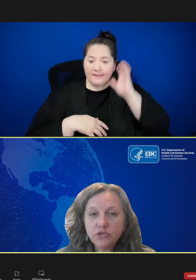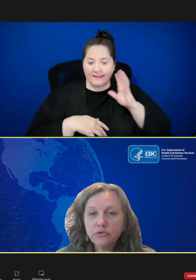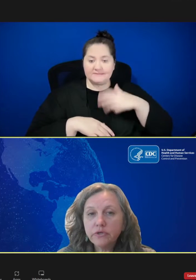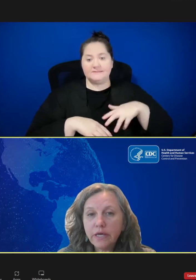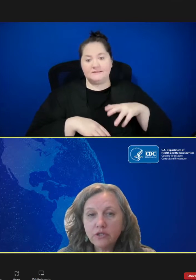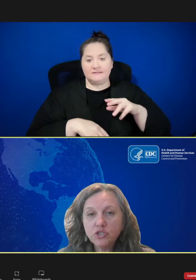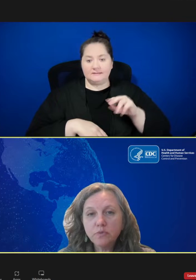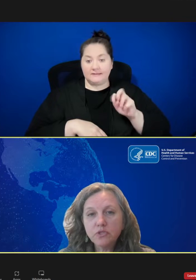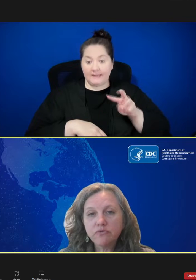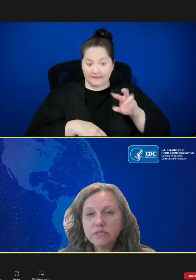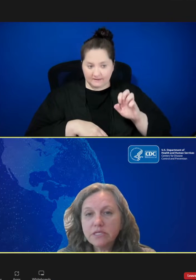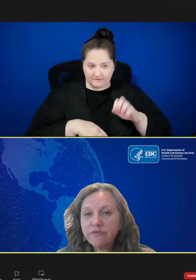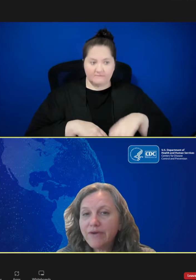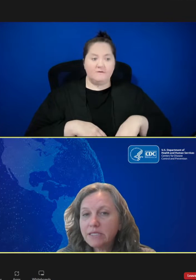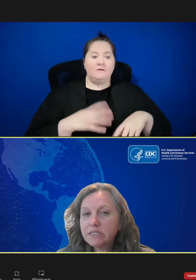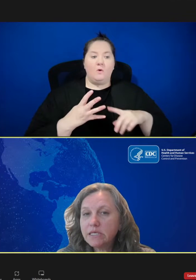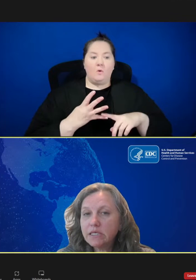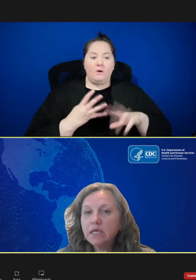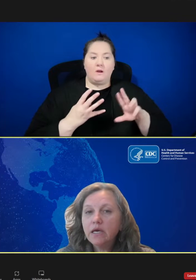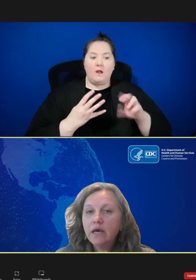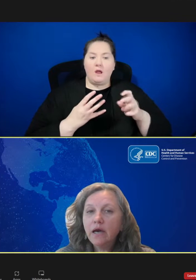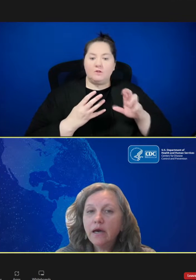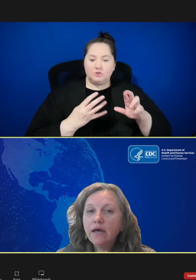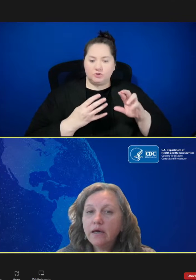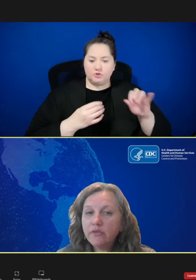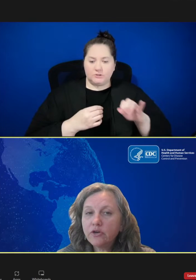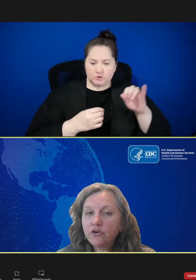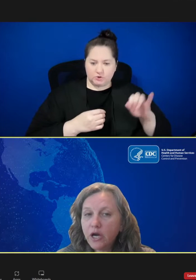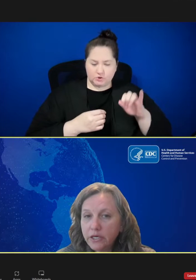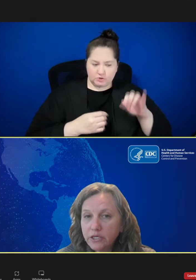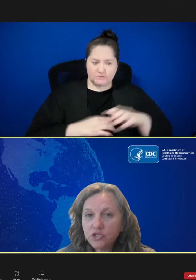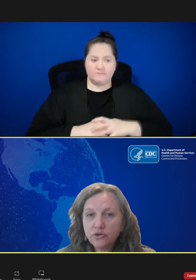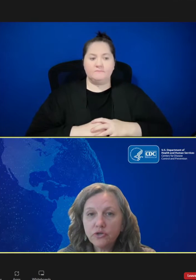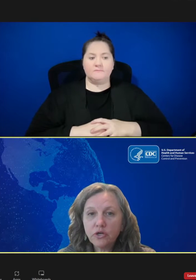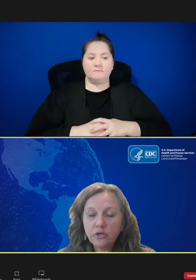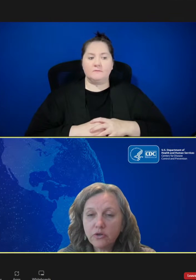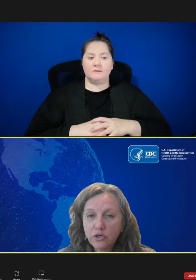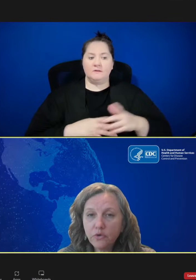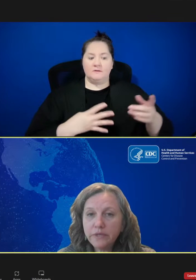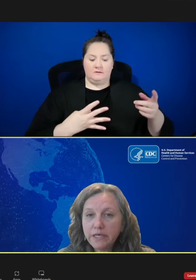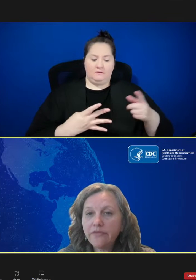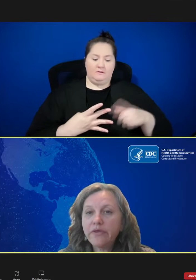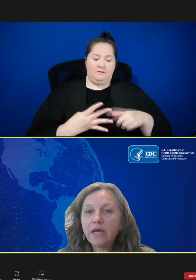children eligible to receive vaccine that are uninsured can only get that